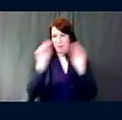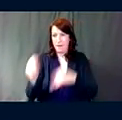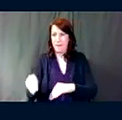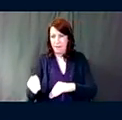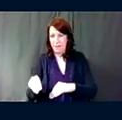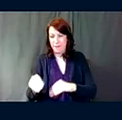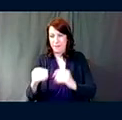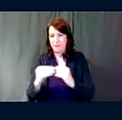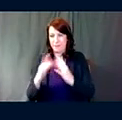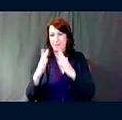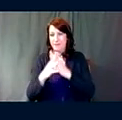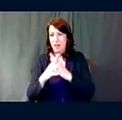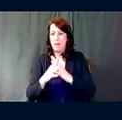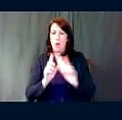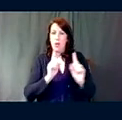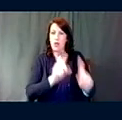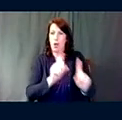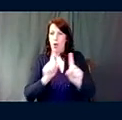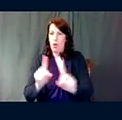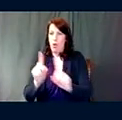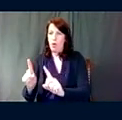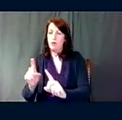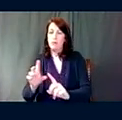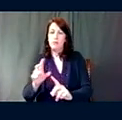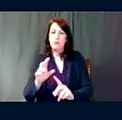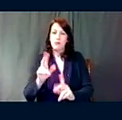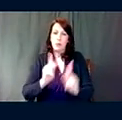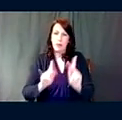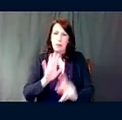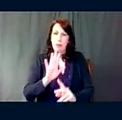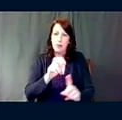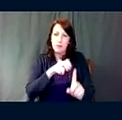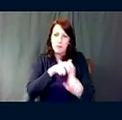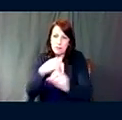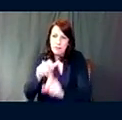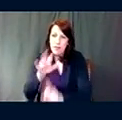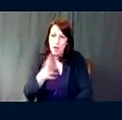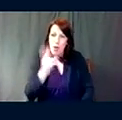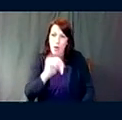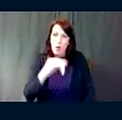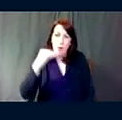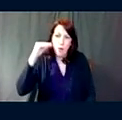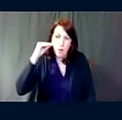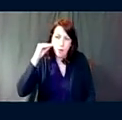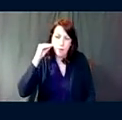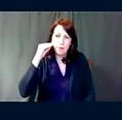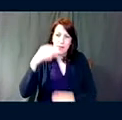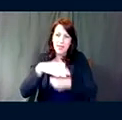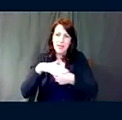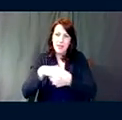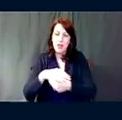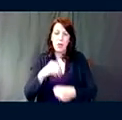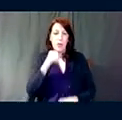WE'VE RECENTLY RELOCATED, AND WE GO TO WHERE PEOPLE ARE IN THEIR OWN HOME SITES.